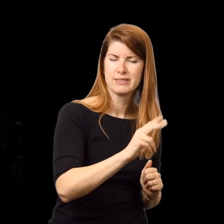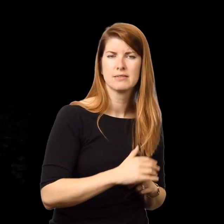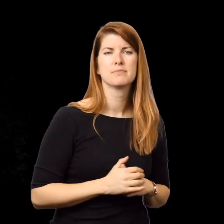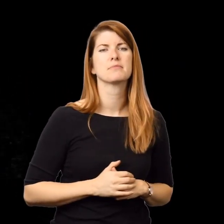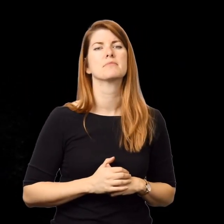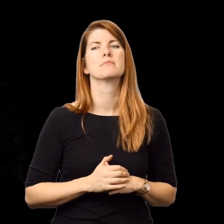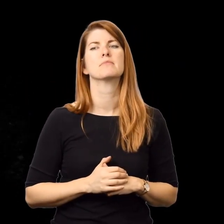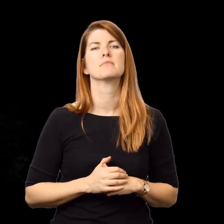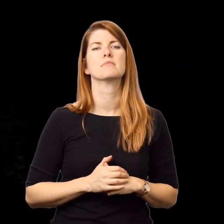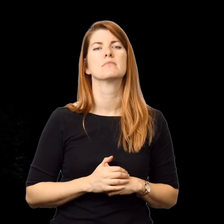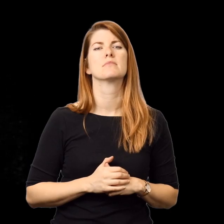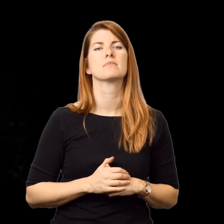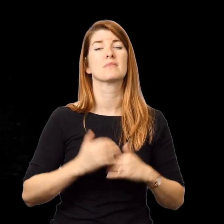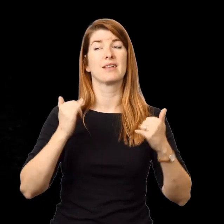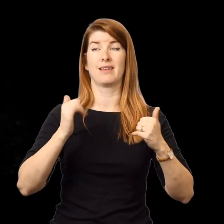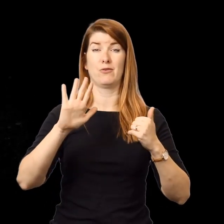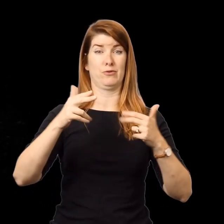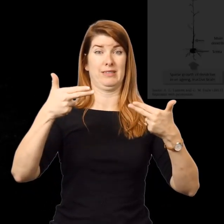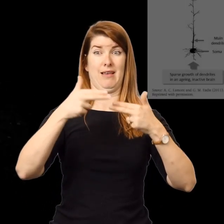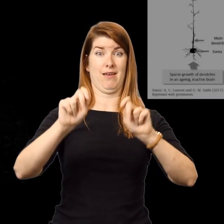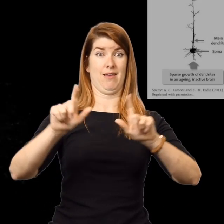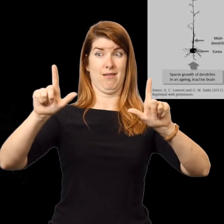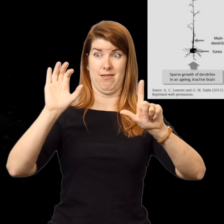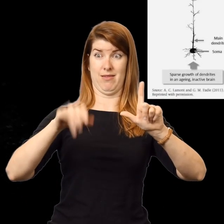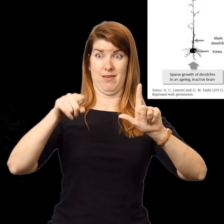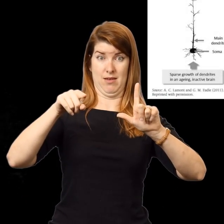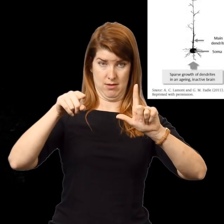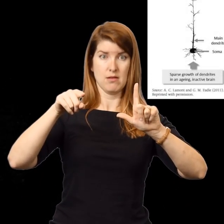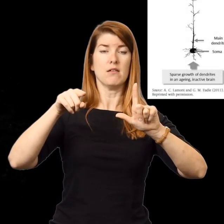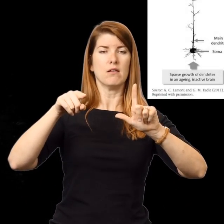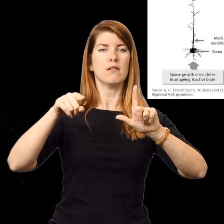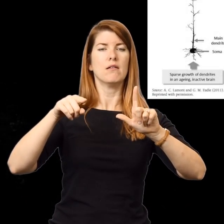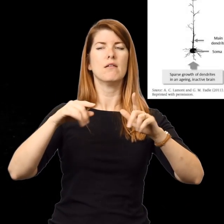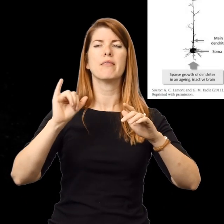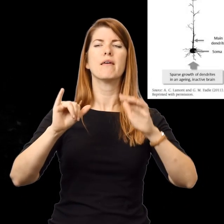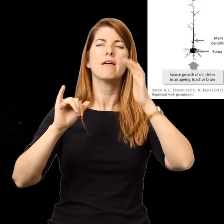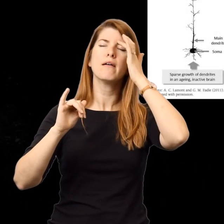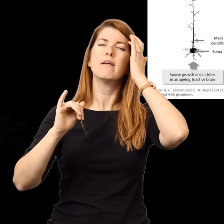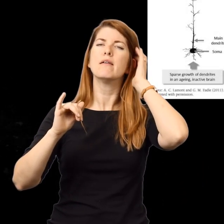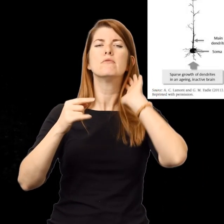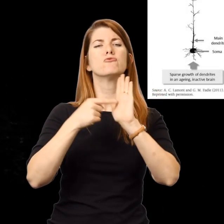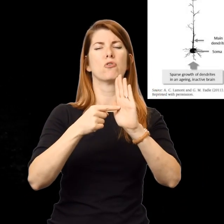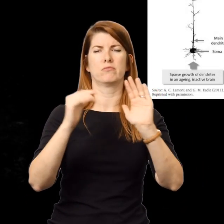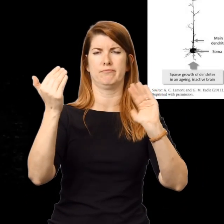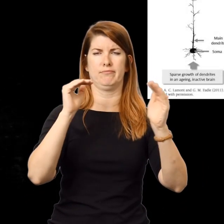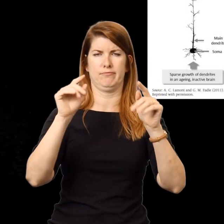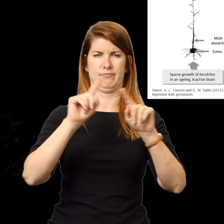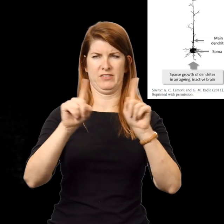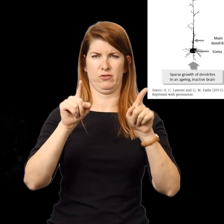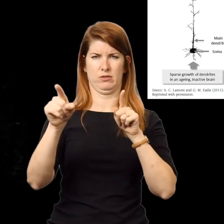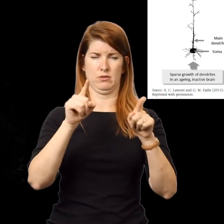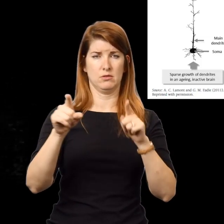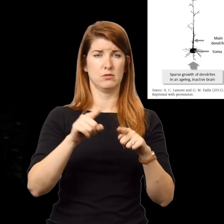The slide that you're looking at now is of a difference between a neuron that's been trained